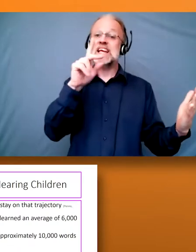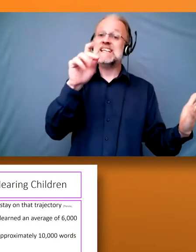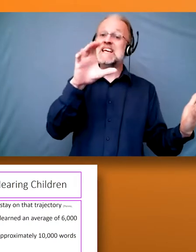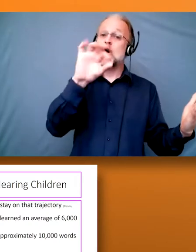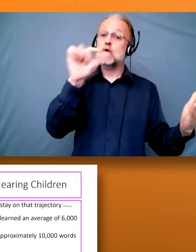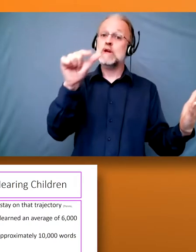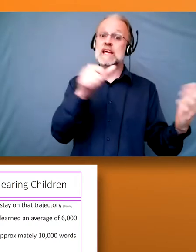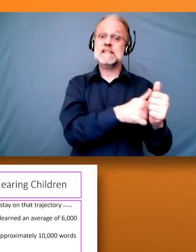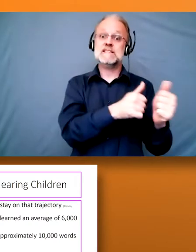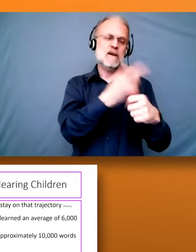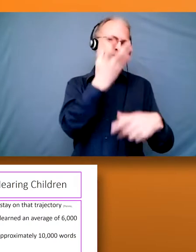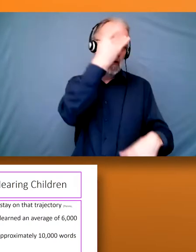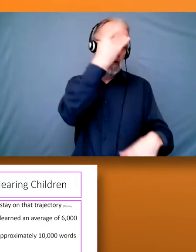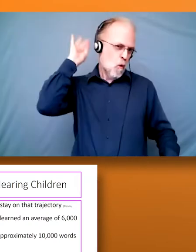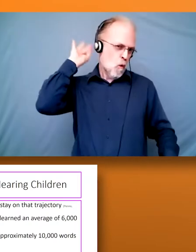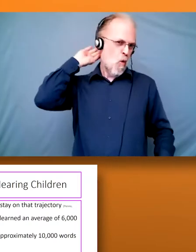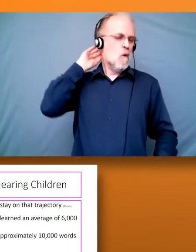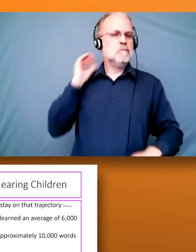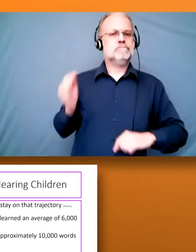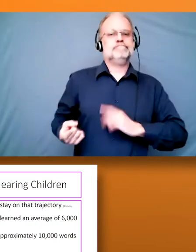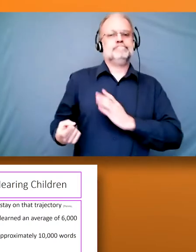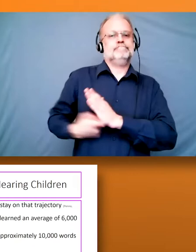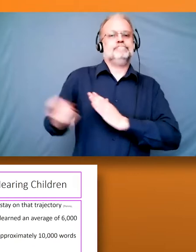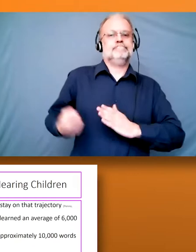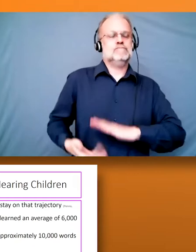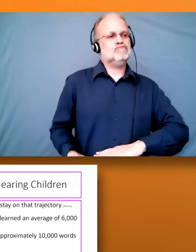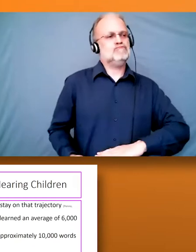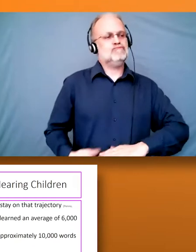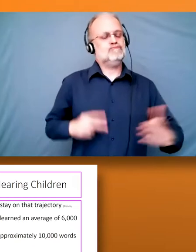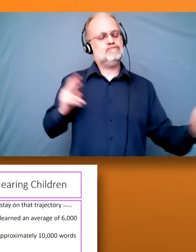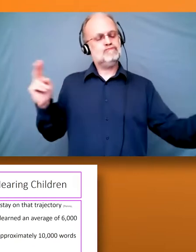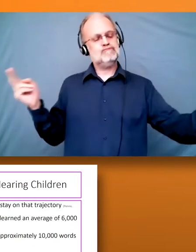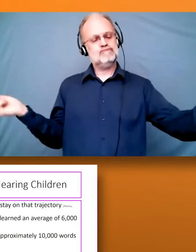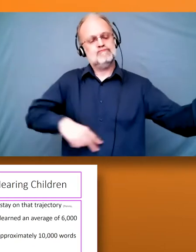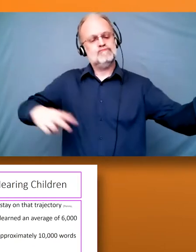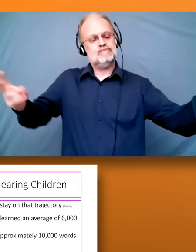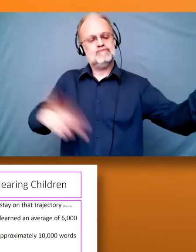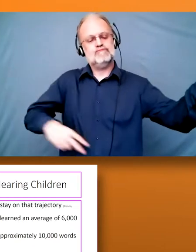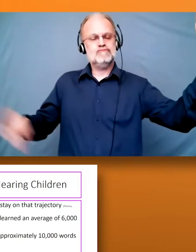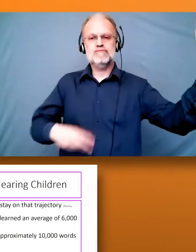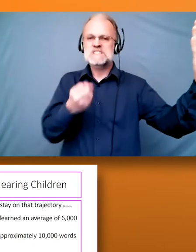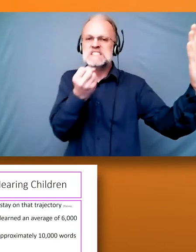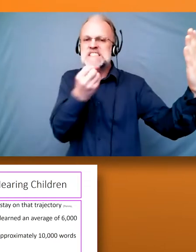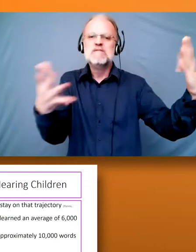the decoding part of it is almost subconscious. We're really just, you know, reading at a very multiple